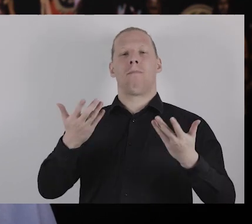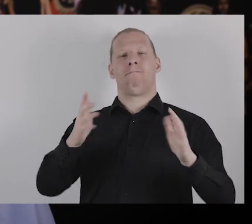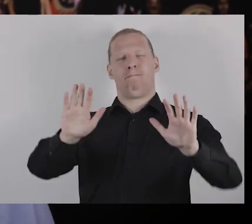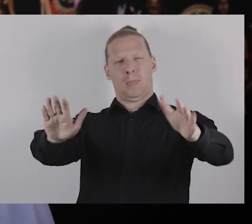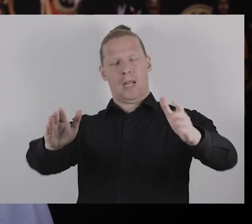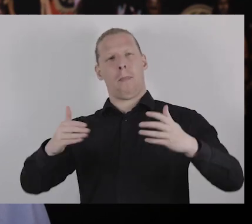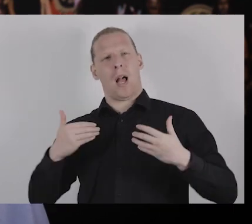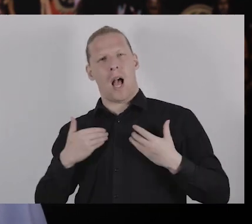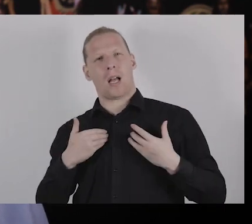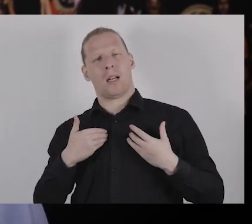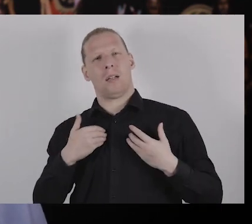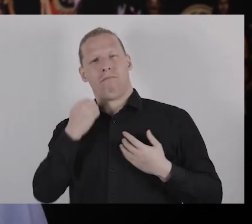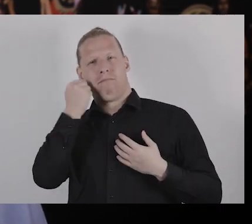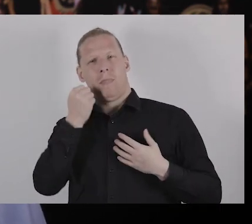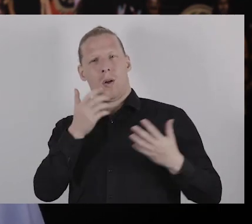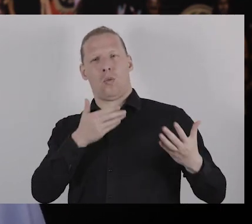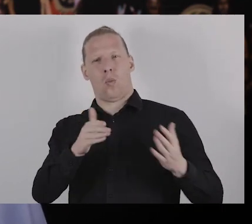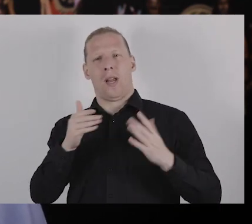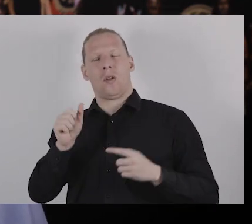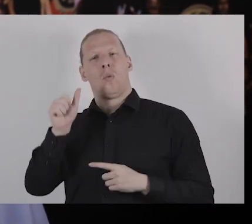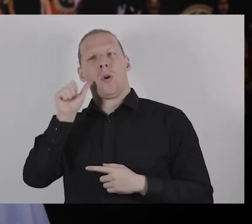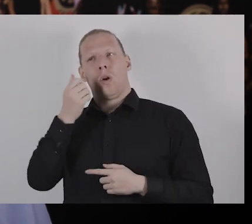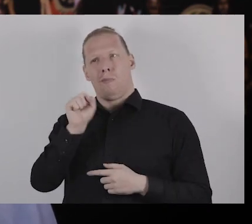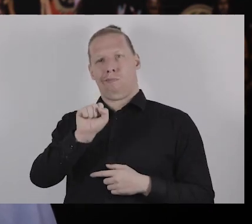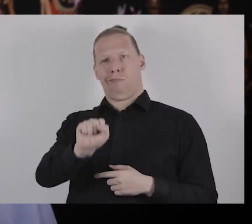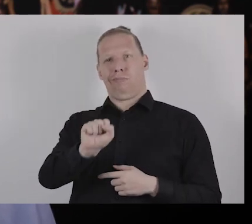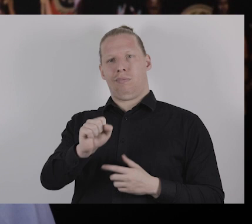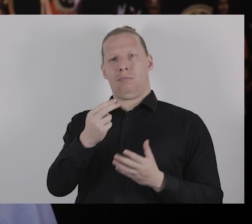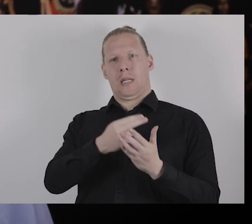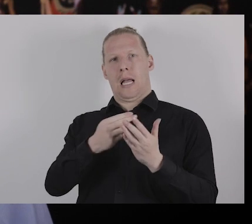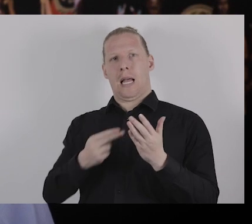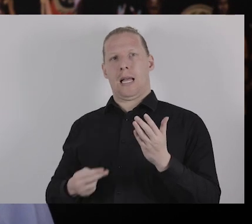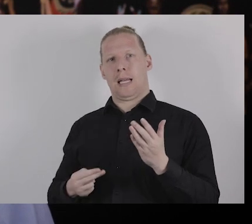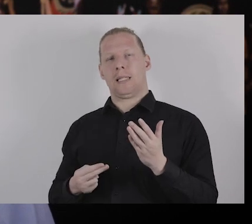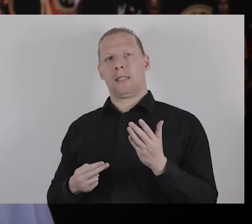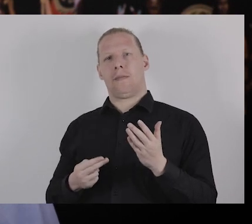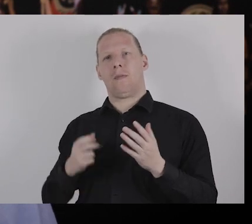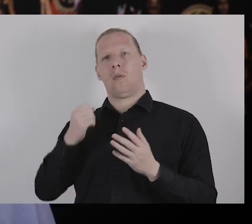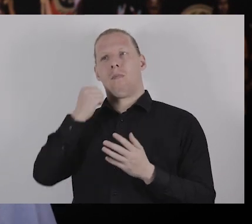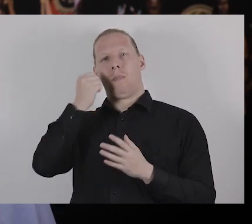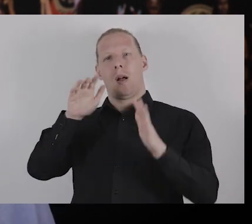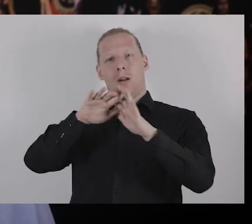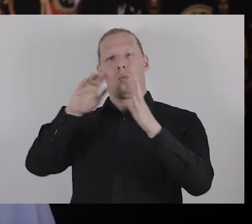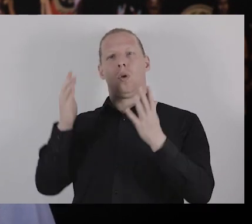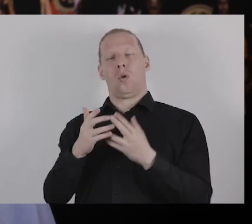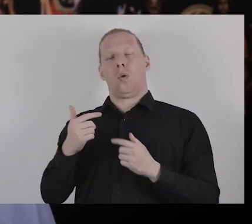The art of Tānerore and Hinerēhia is one of the most ancient art forms for Māori.